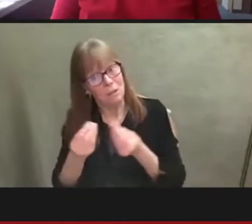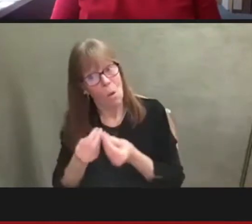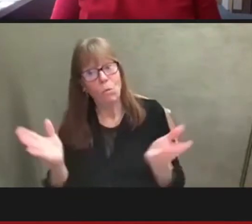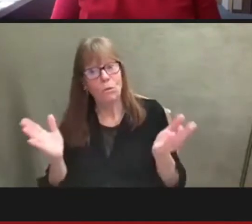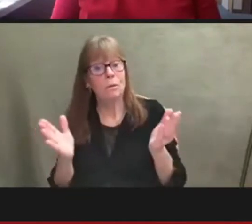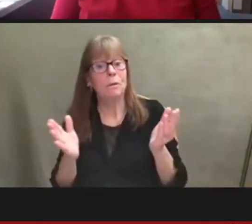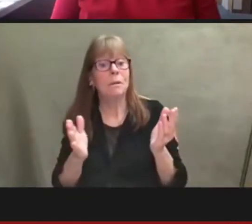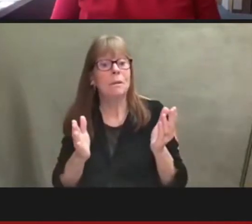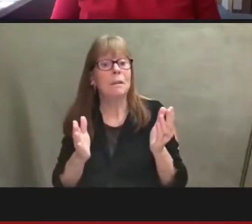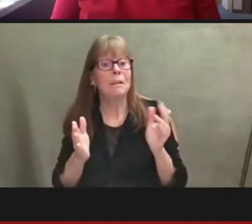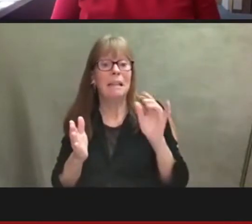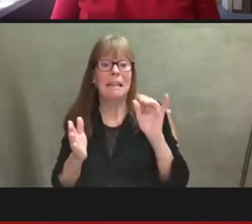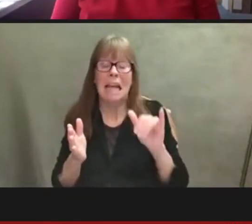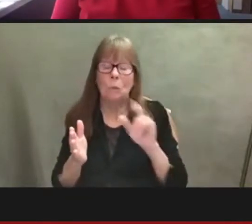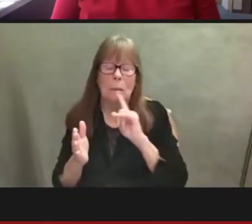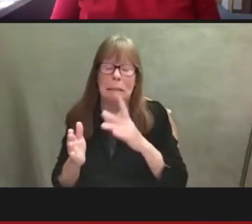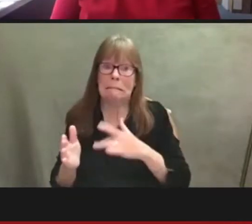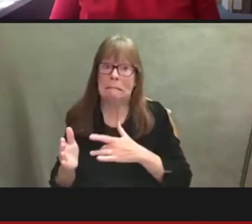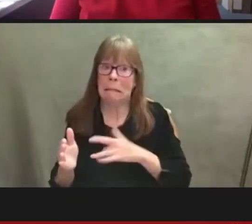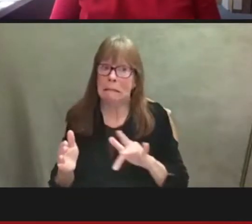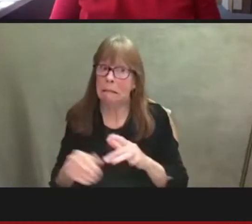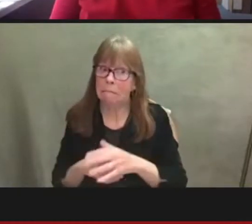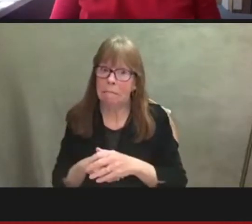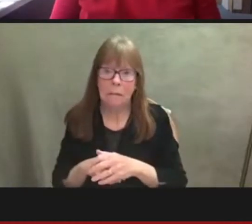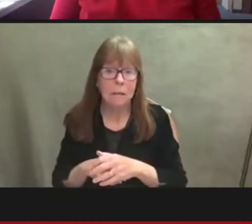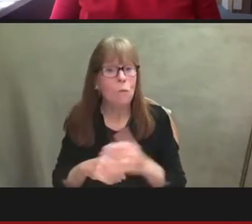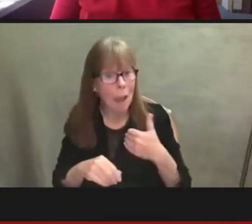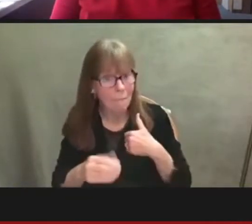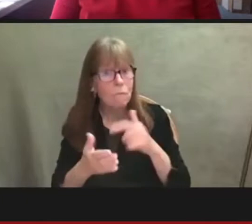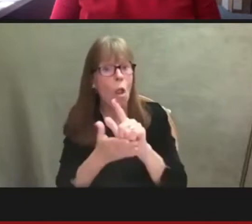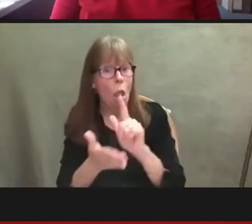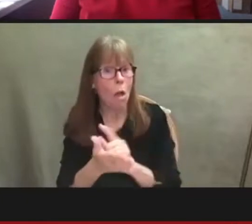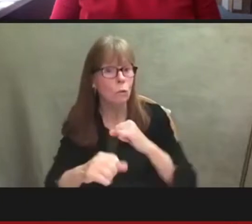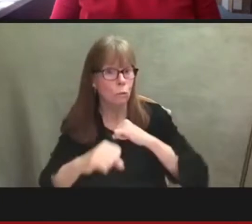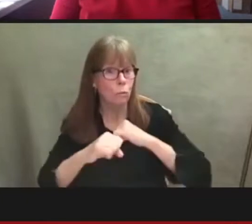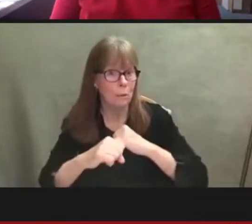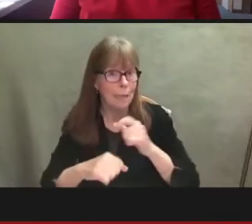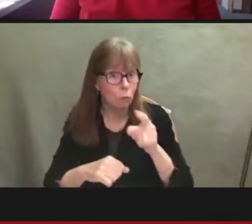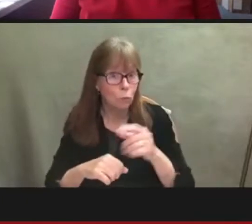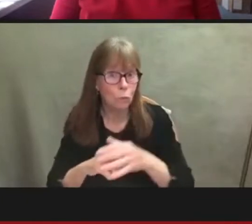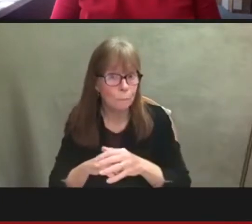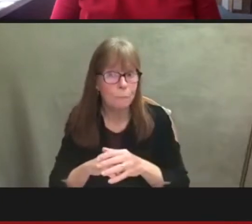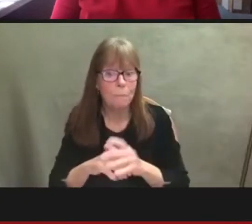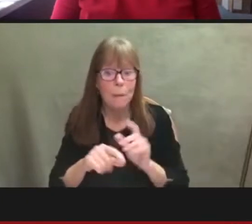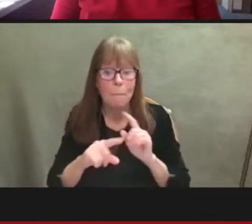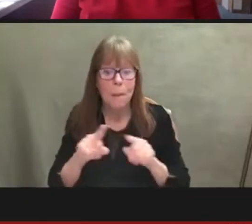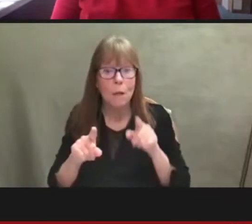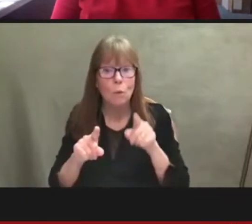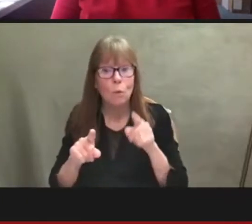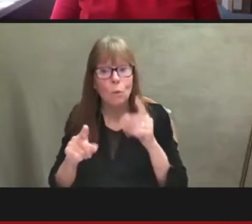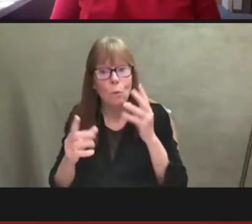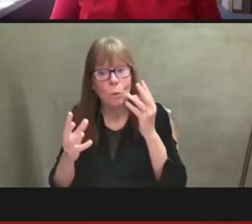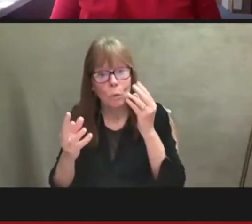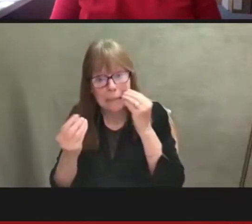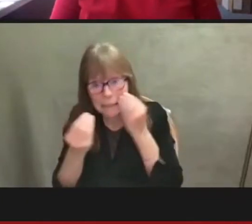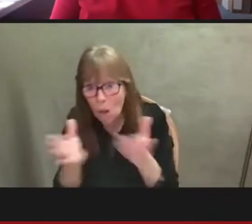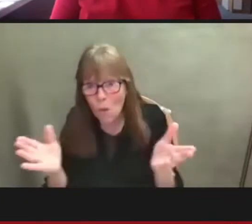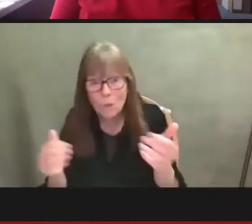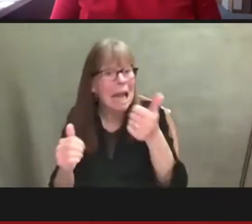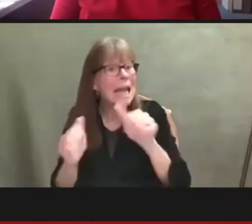The law is there to protect you, but once you disclose, any negative thing that may